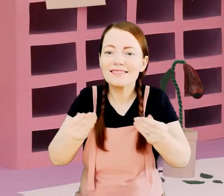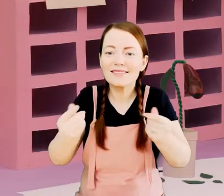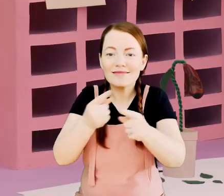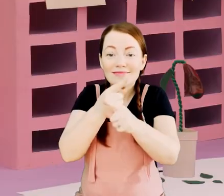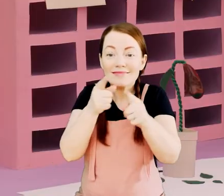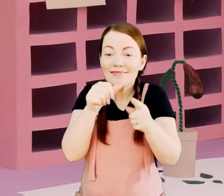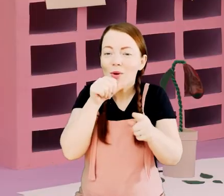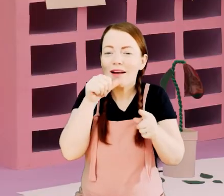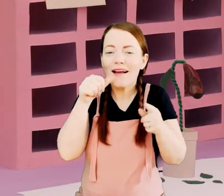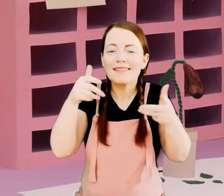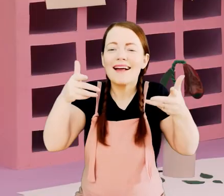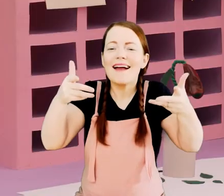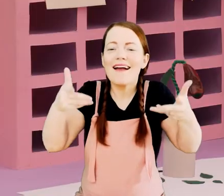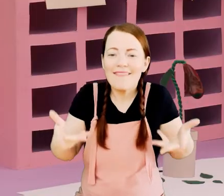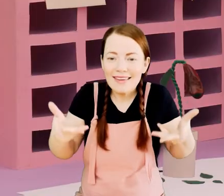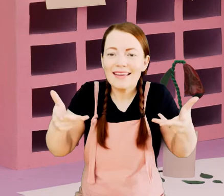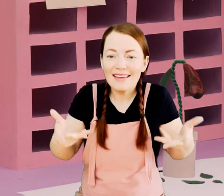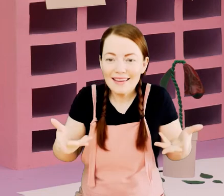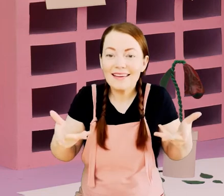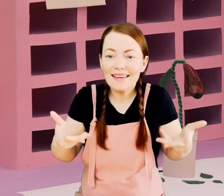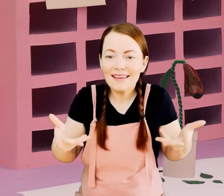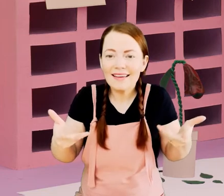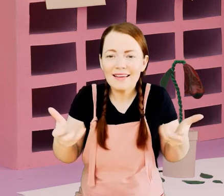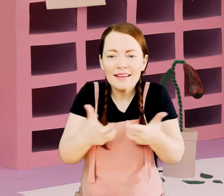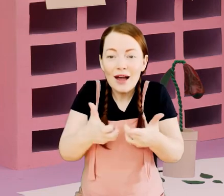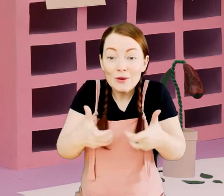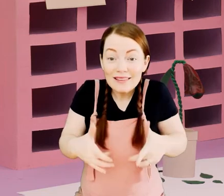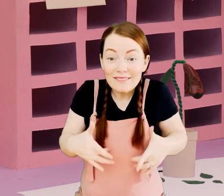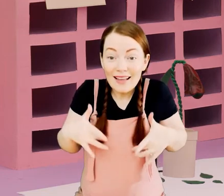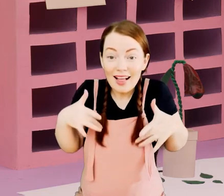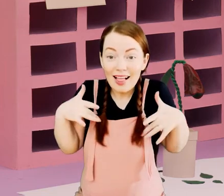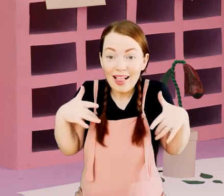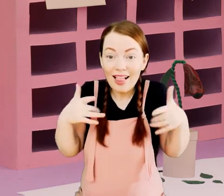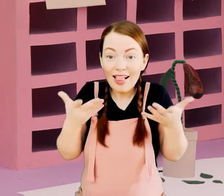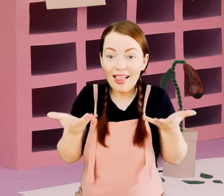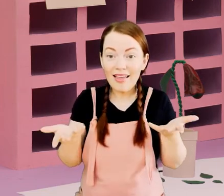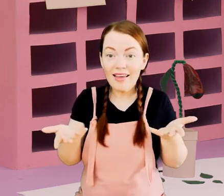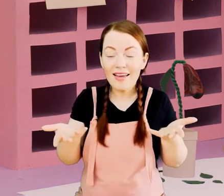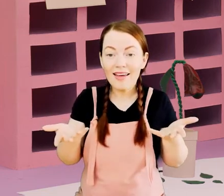you are nice and heavy, how does the sand feel against you?